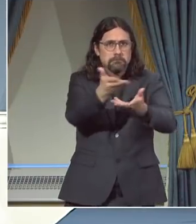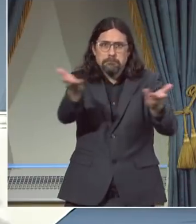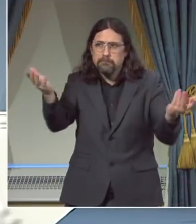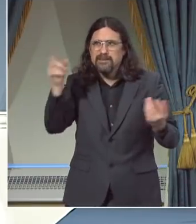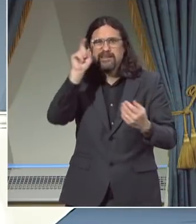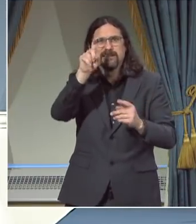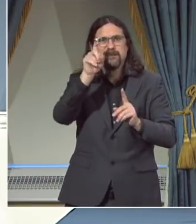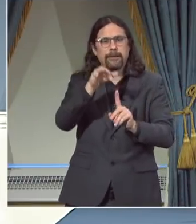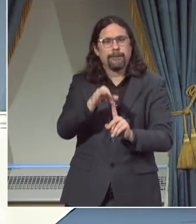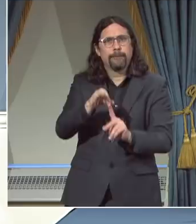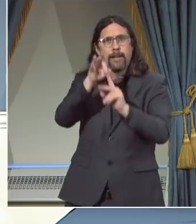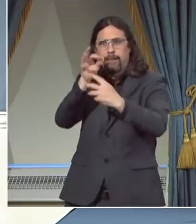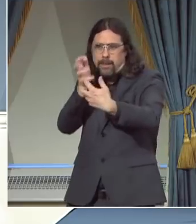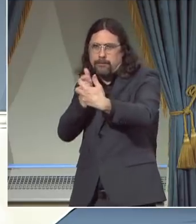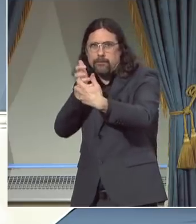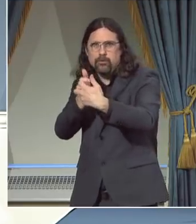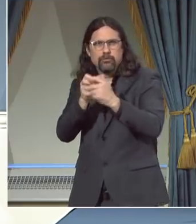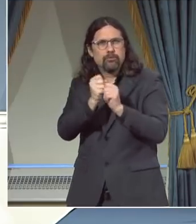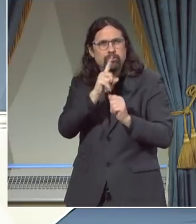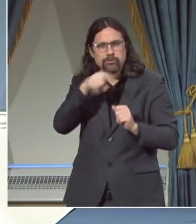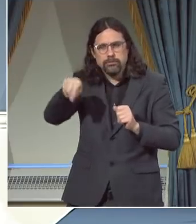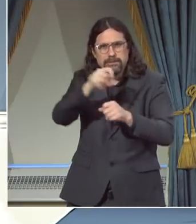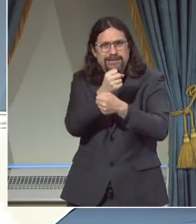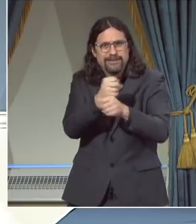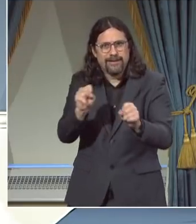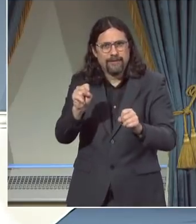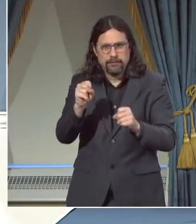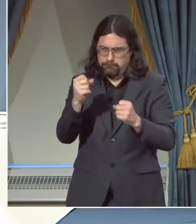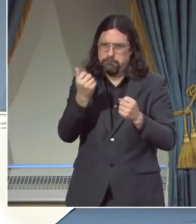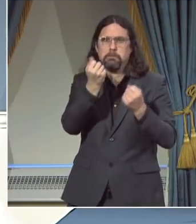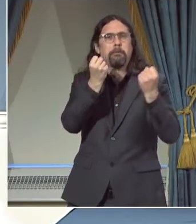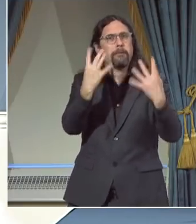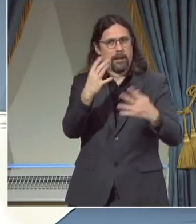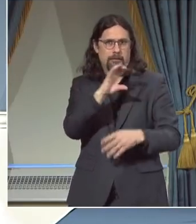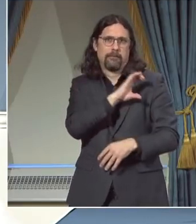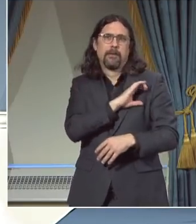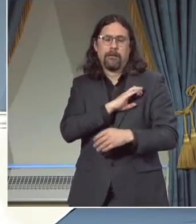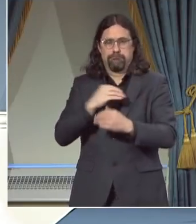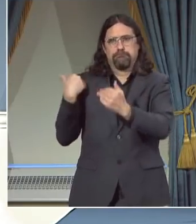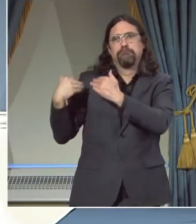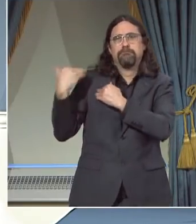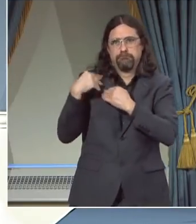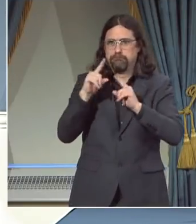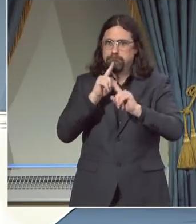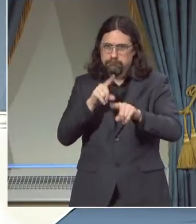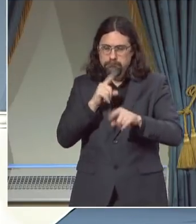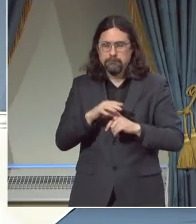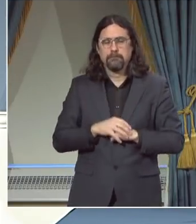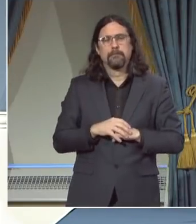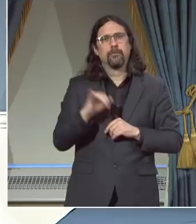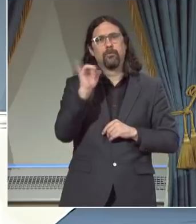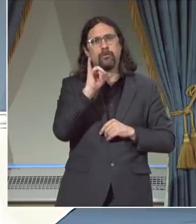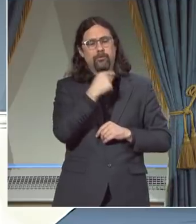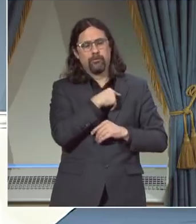WITH THE UNIONS TO MAKE SURE THAT OUR WORK FORCE IS AS SAFE AS IT SSPOIB CLYAN BE.